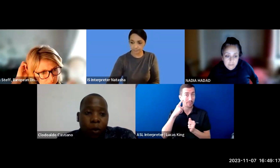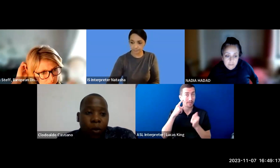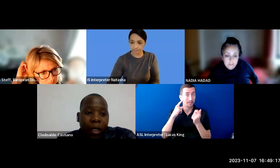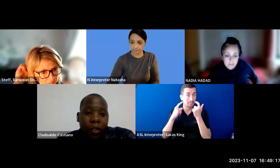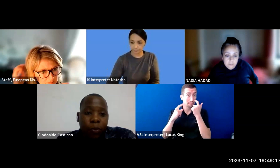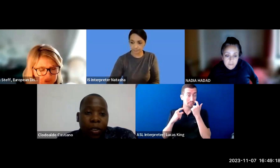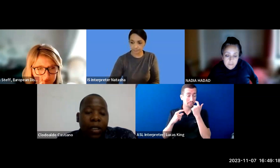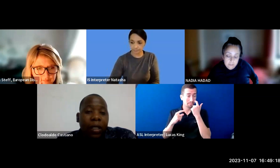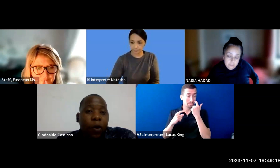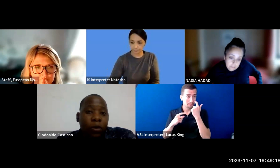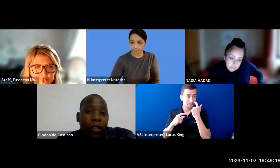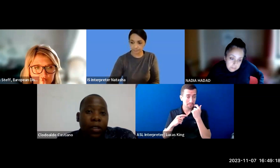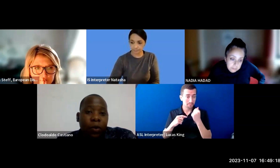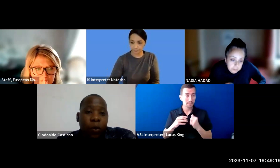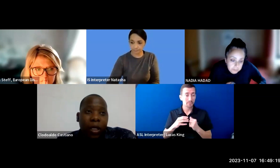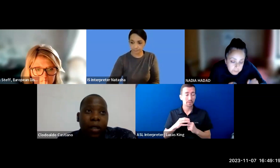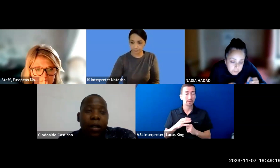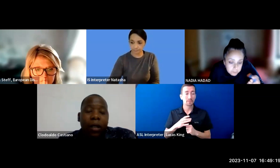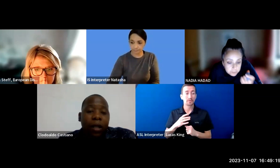And we are speaking in a context